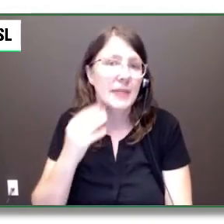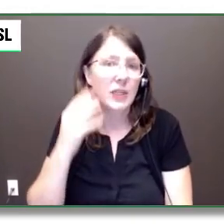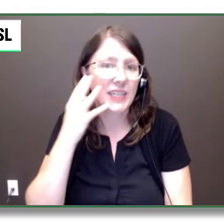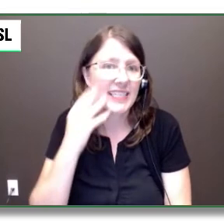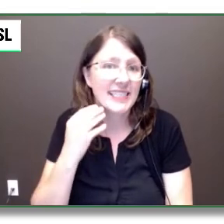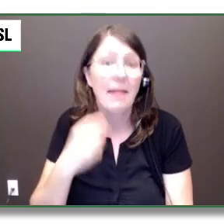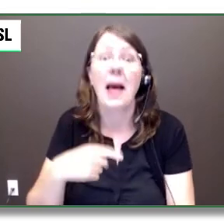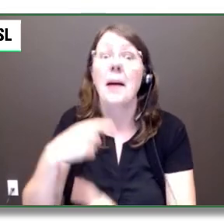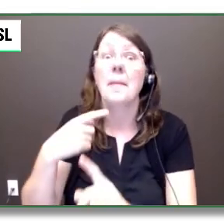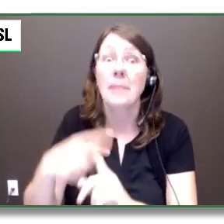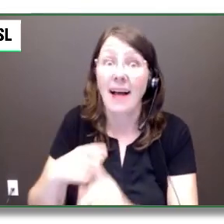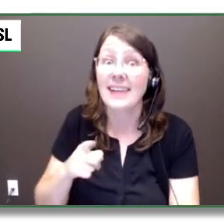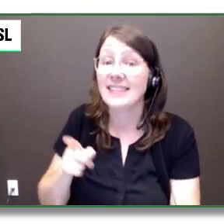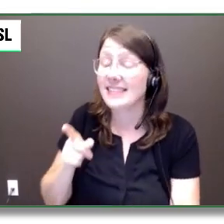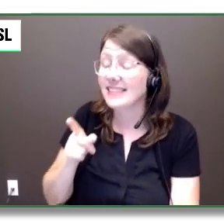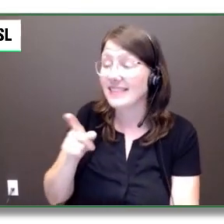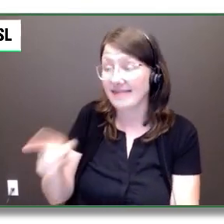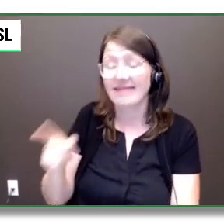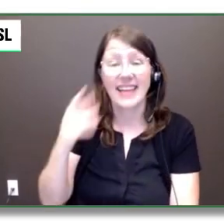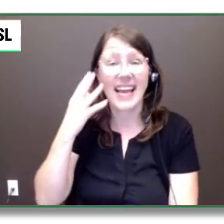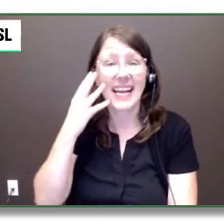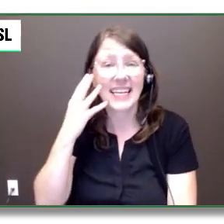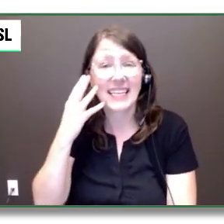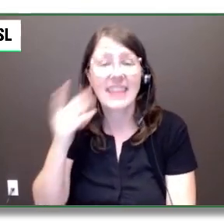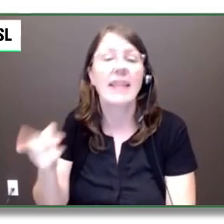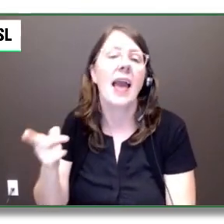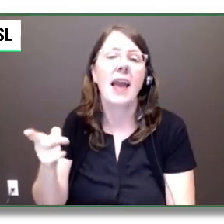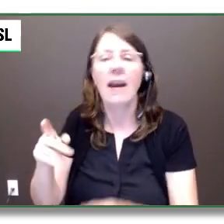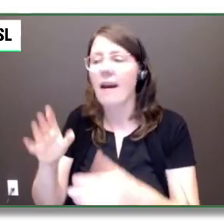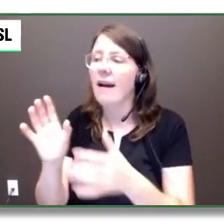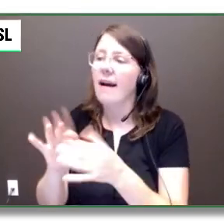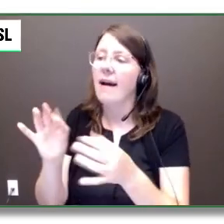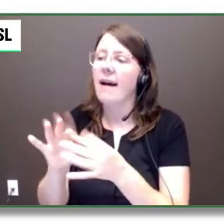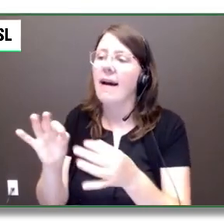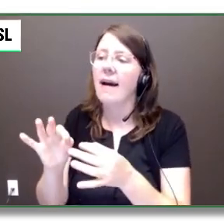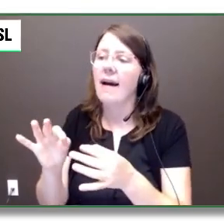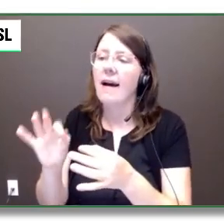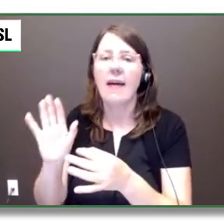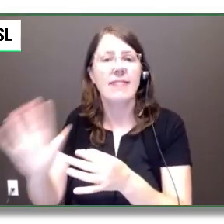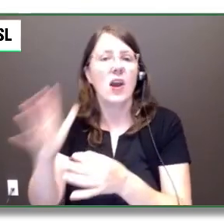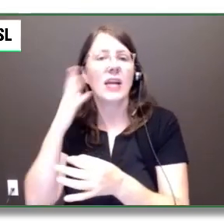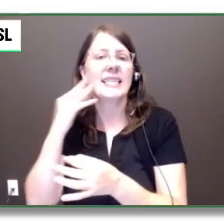hadn't been in these parks before. And so we not only we're basically